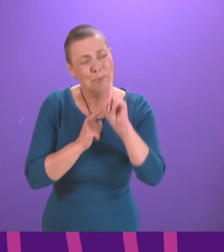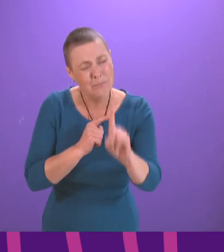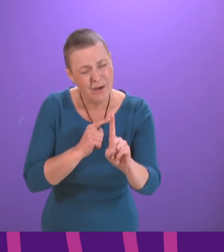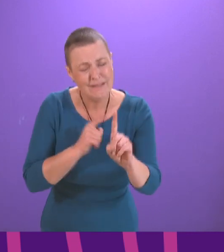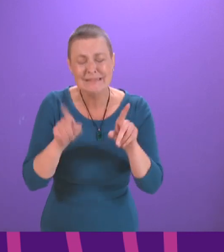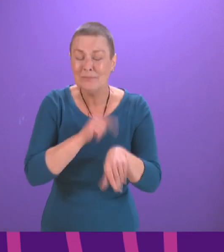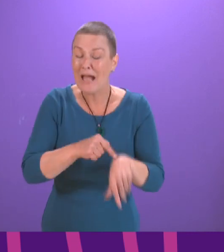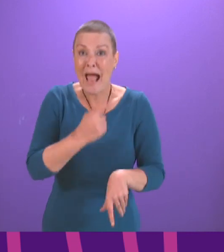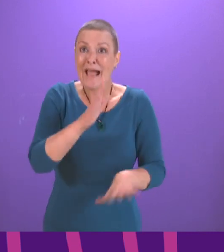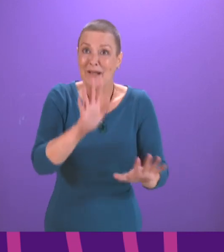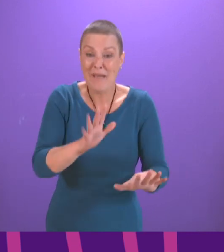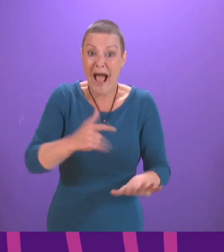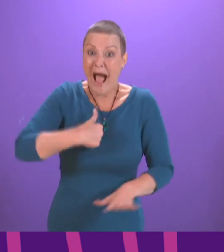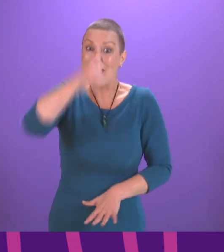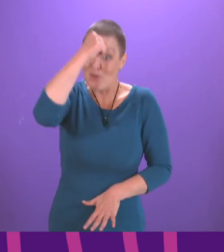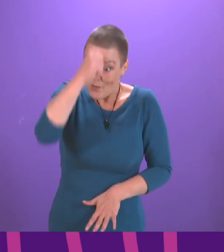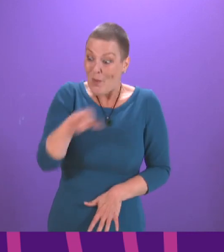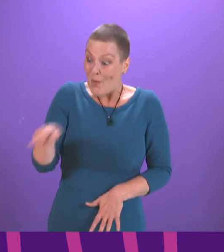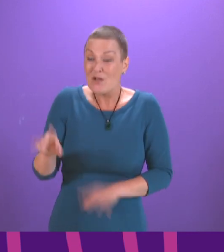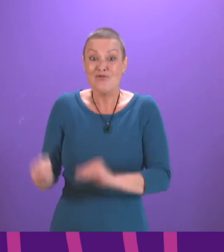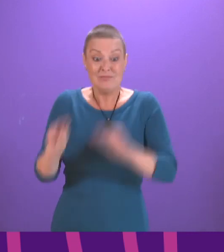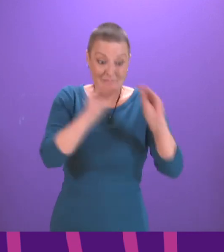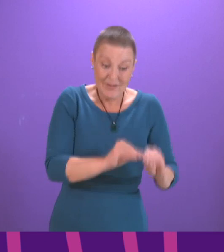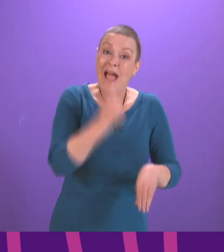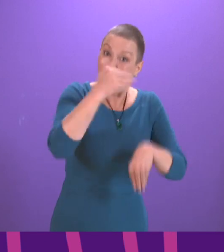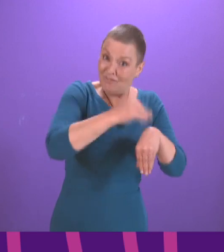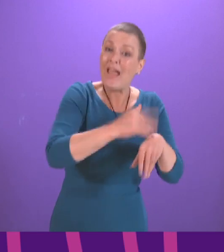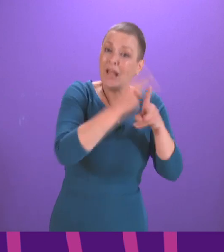the impact on care homes. I have said it before and I will say it again today: we got things